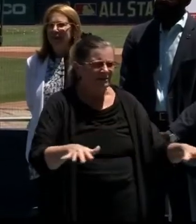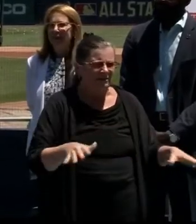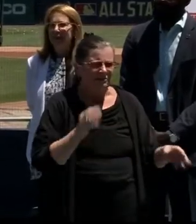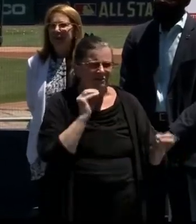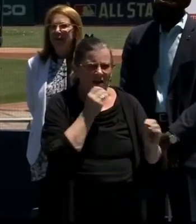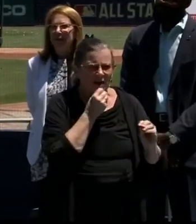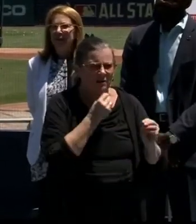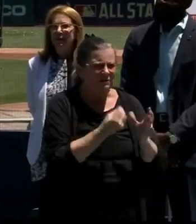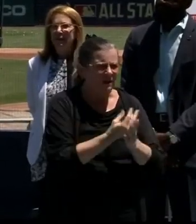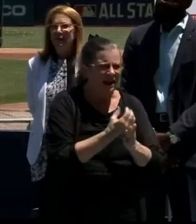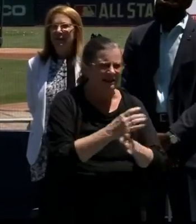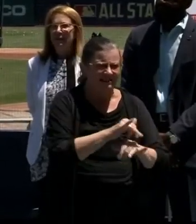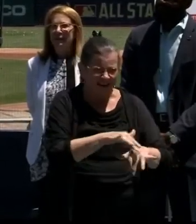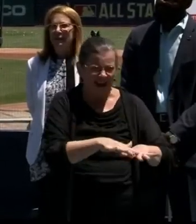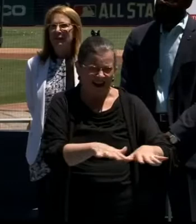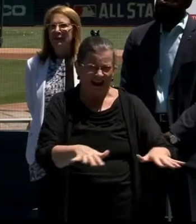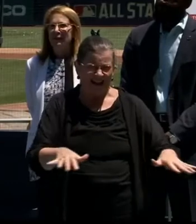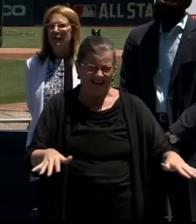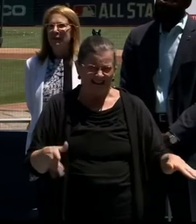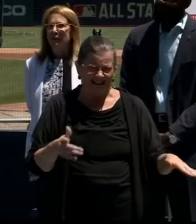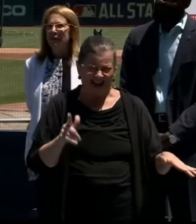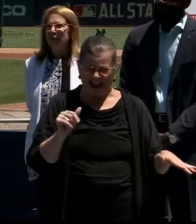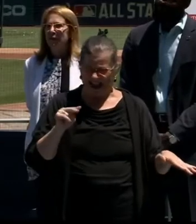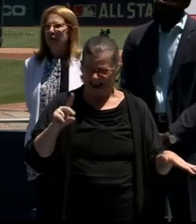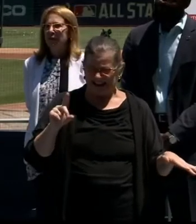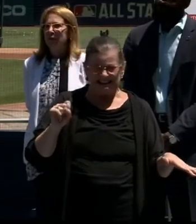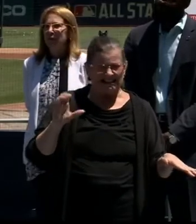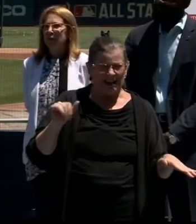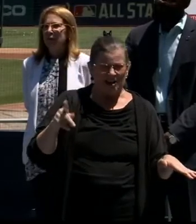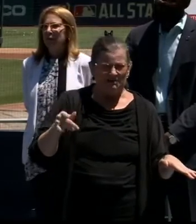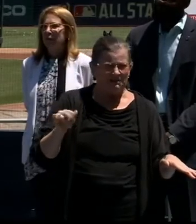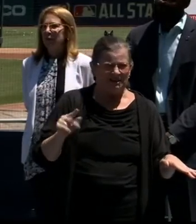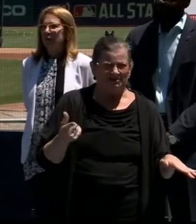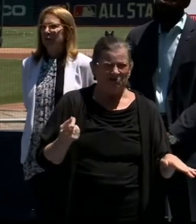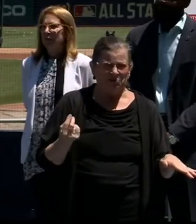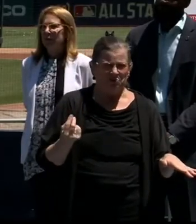LANDSCAPING? I THINK THAT WE ARE VERY PROUD OF HOW WE PRESENT TO THE WORLD